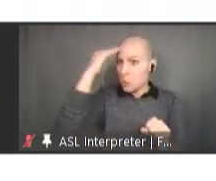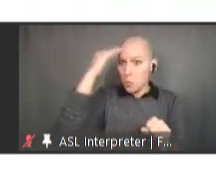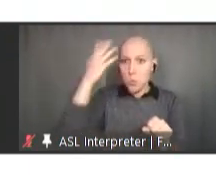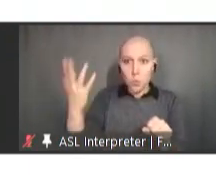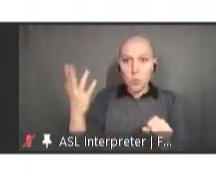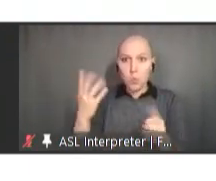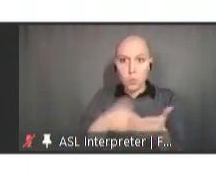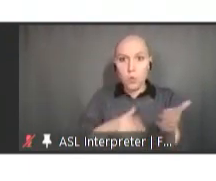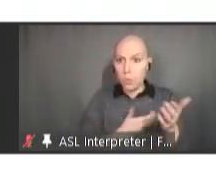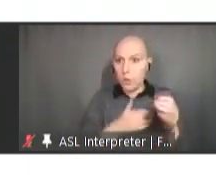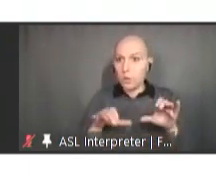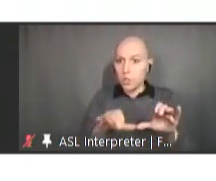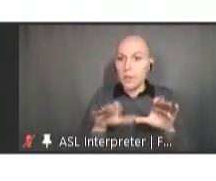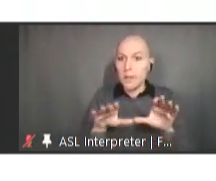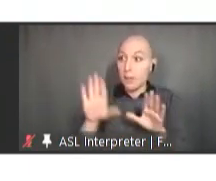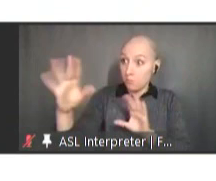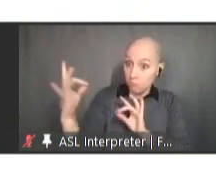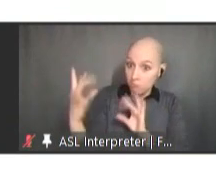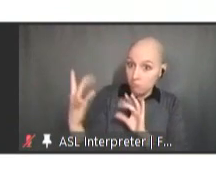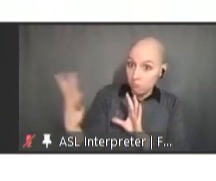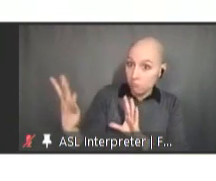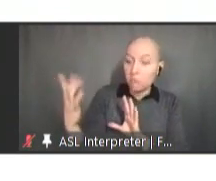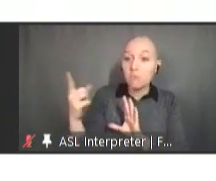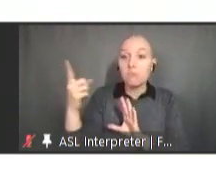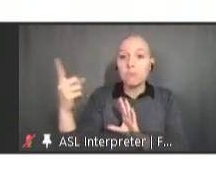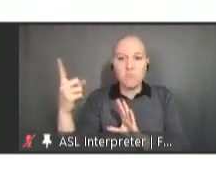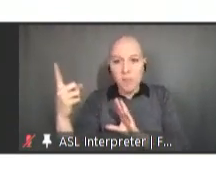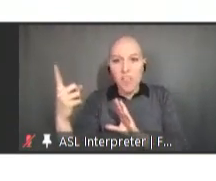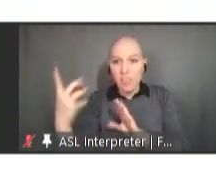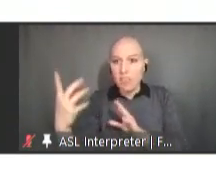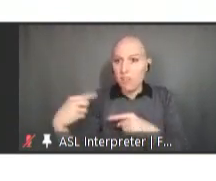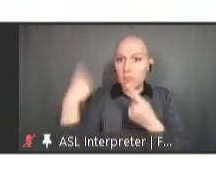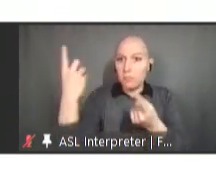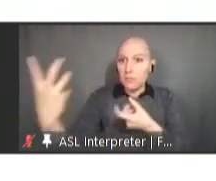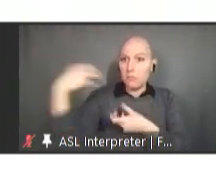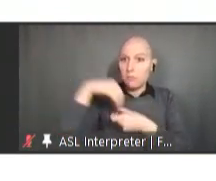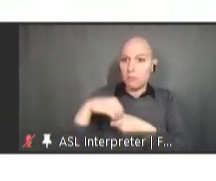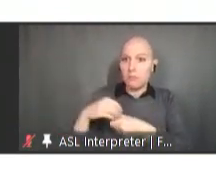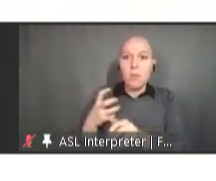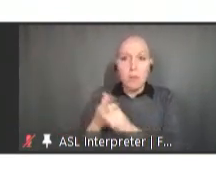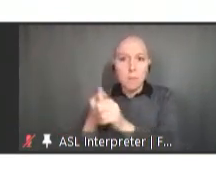And we've kept them up to date as we go. And as I said, we meet with them on a weekly basis